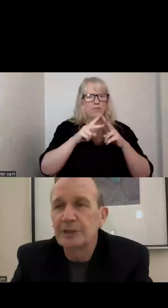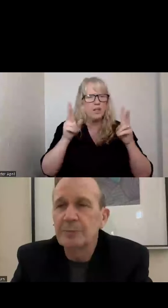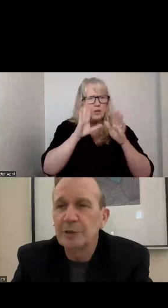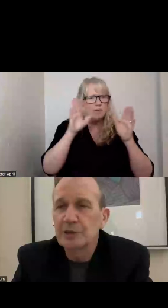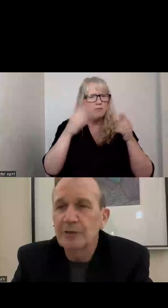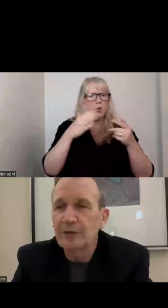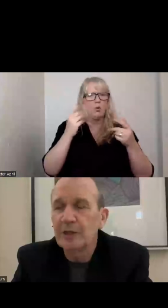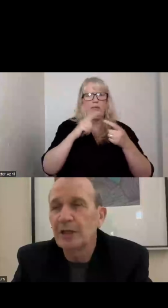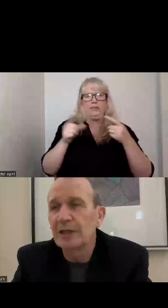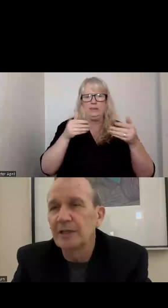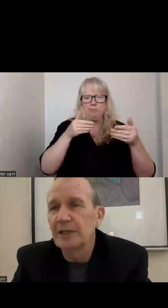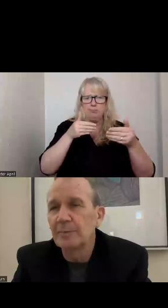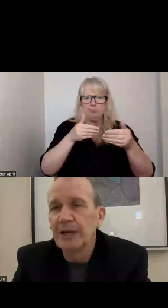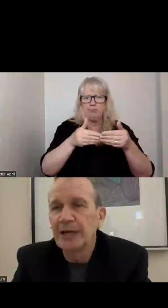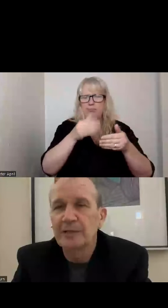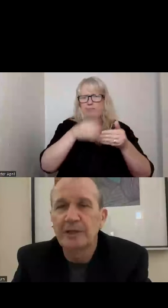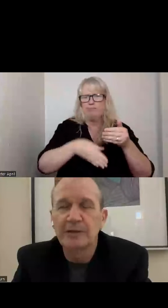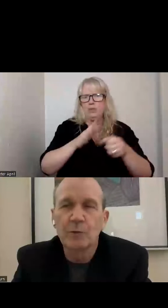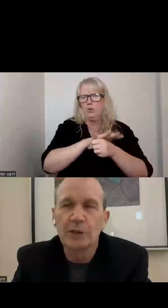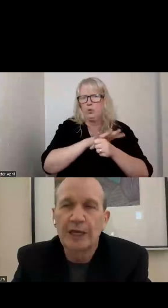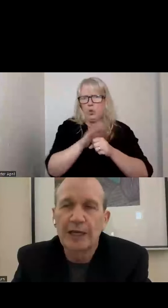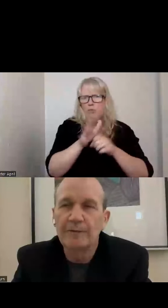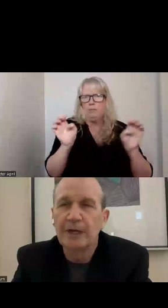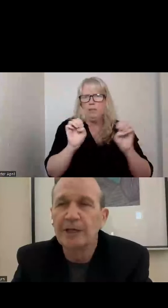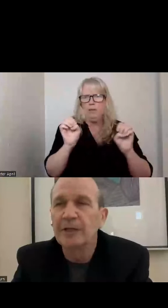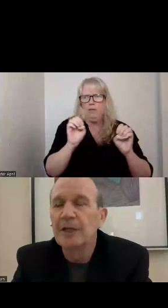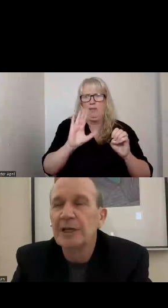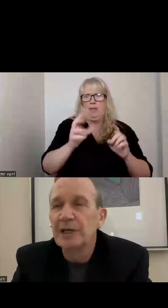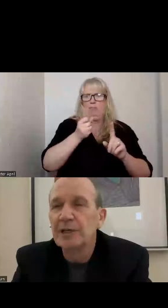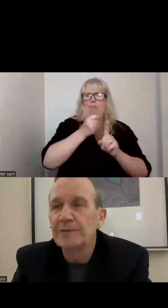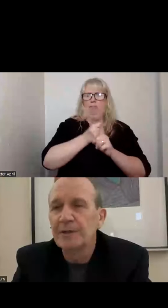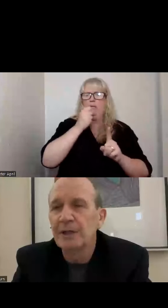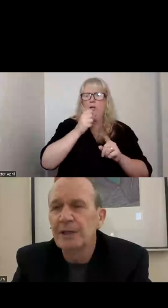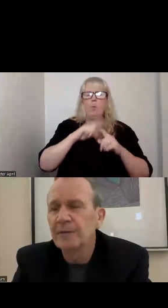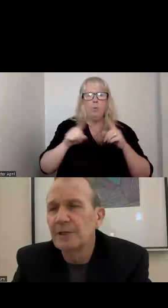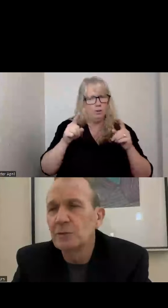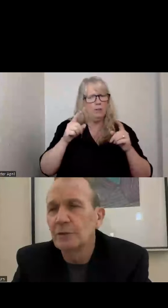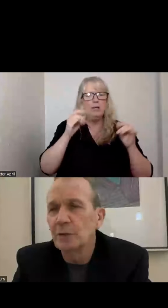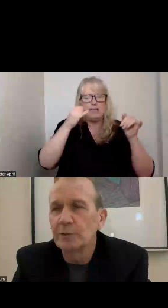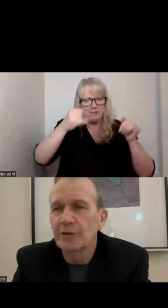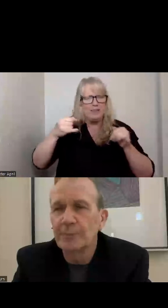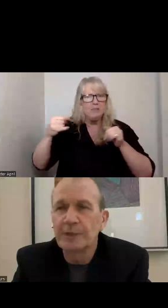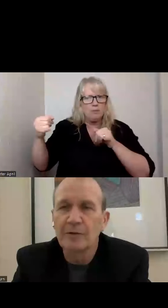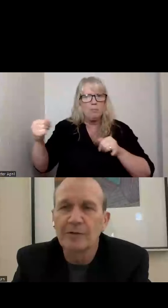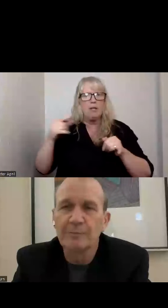COVID EMERGENCY AND THE IMPACT OF THE INDIVIDUALS WHO ARE ON